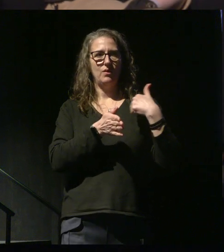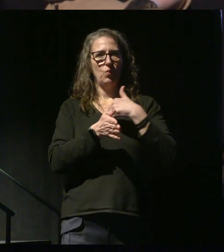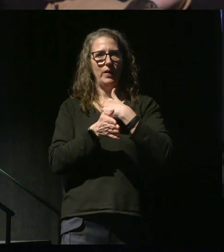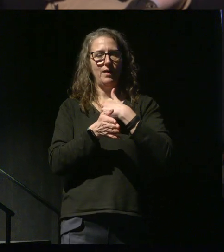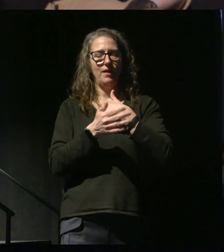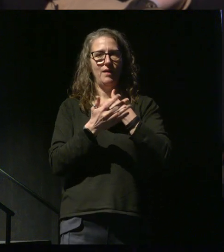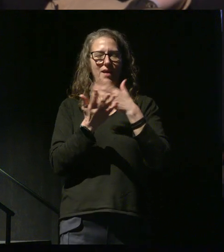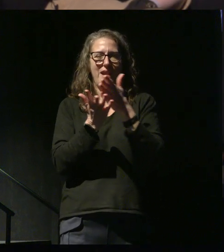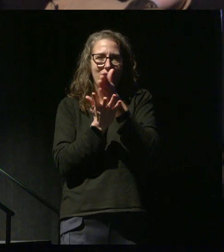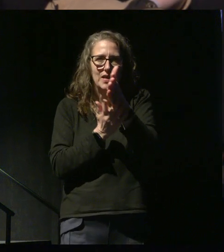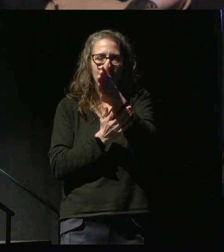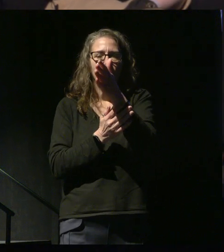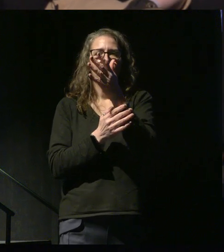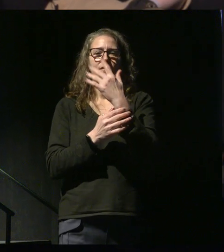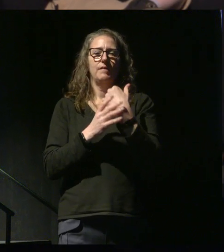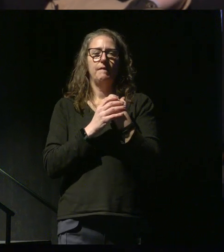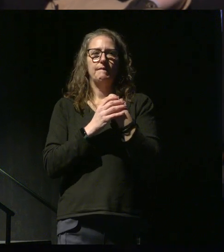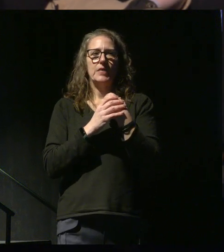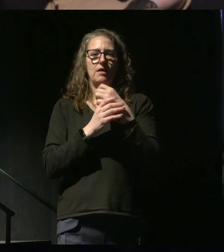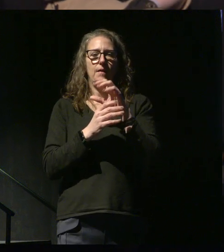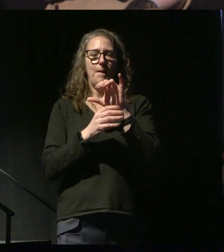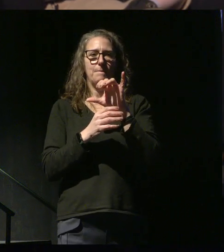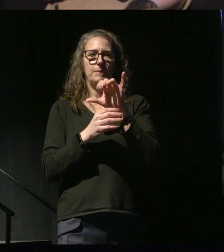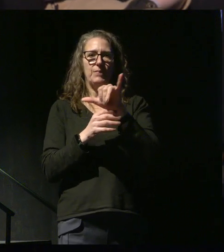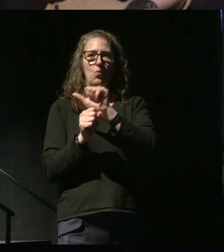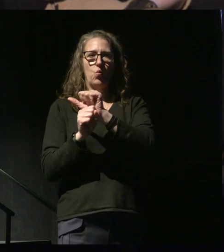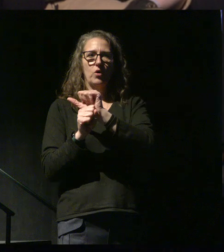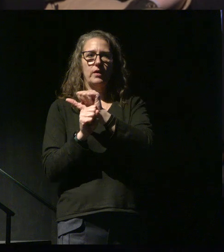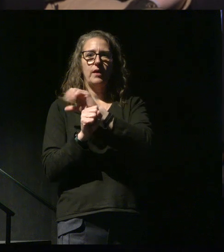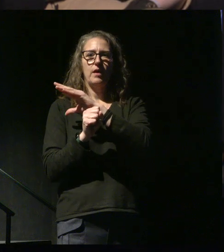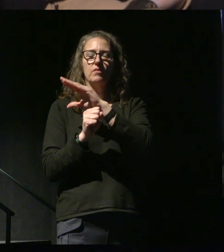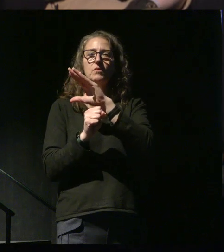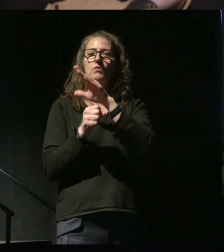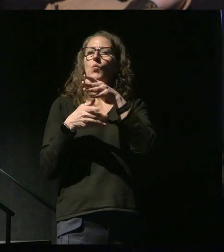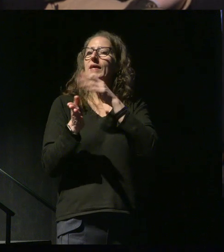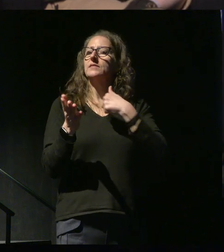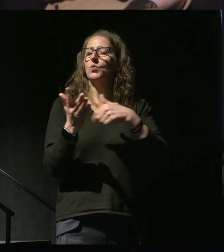and navigate and find solace in moments of labor, right?